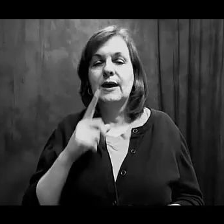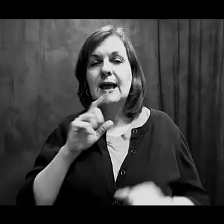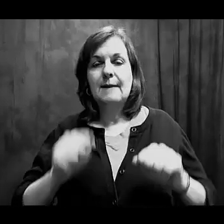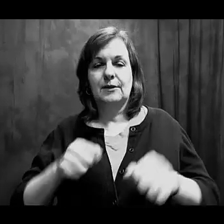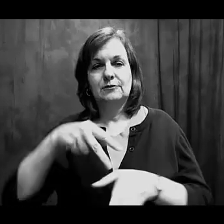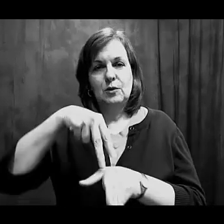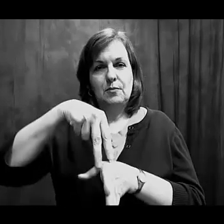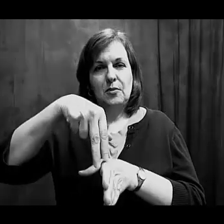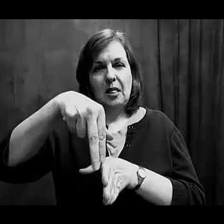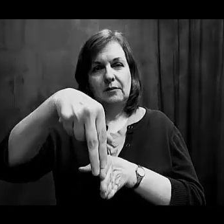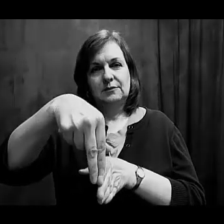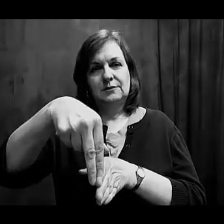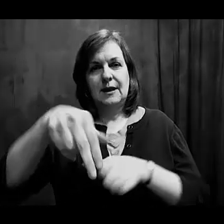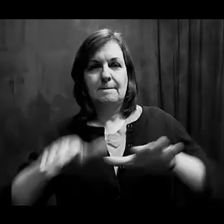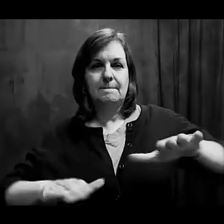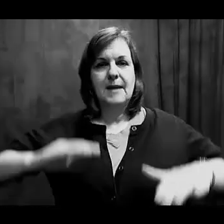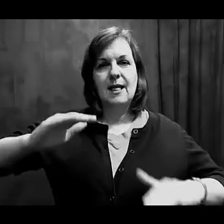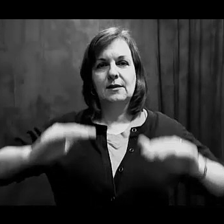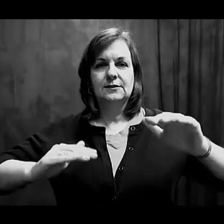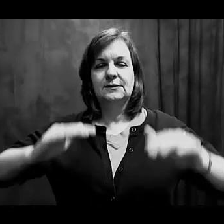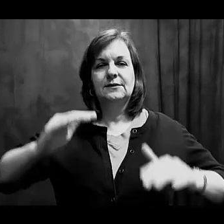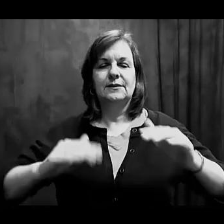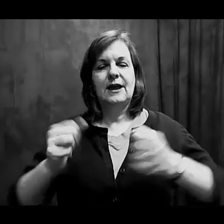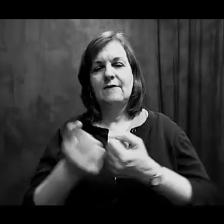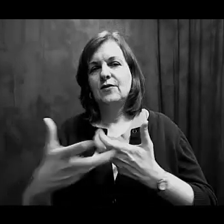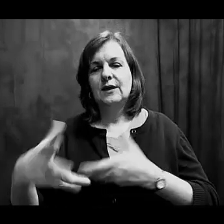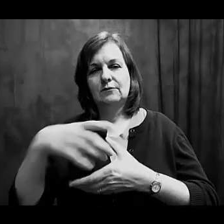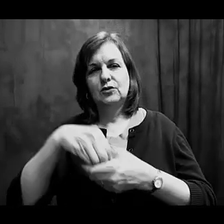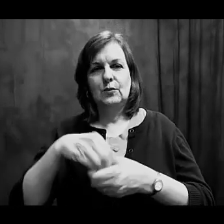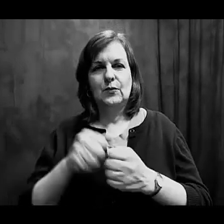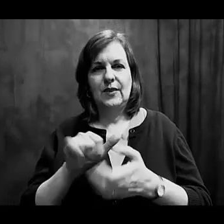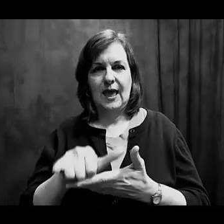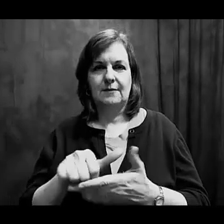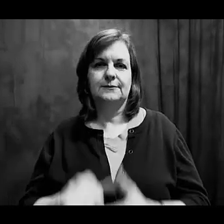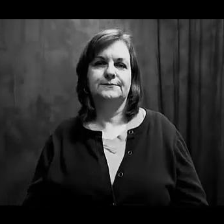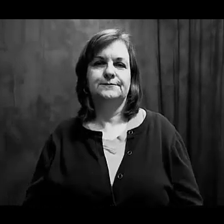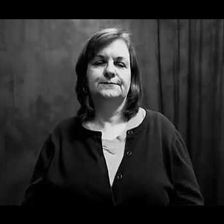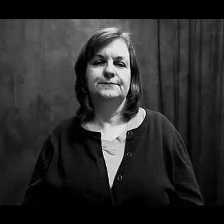balance beam -- all of these things come into play